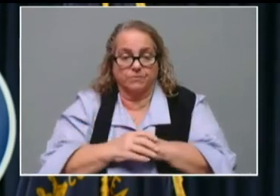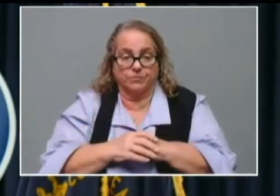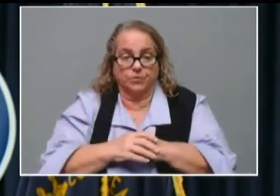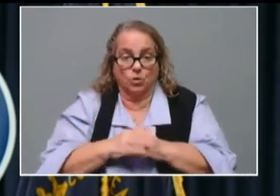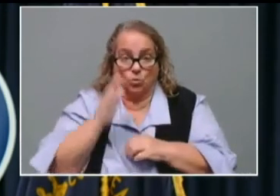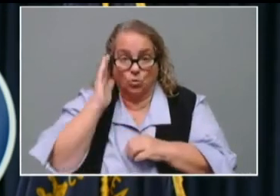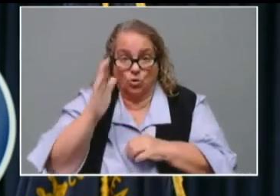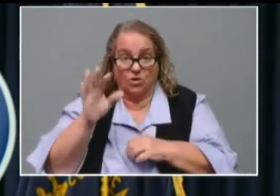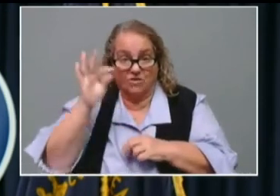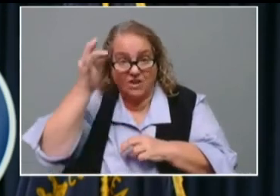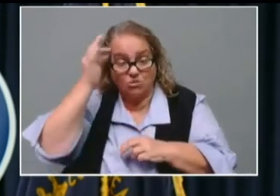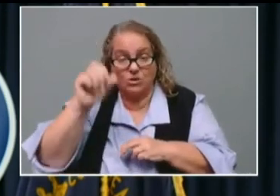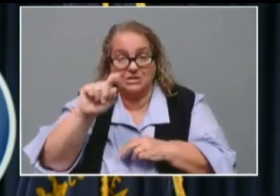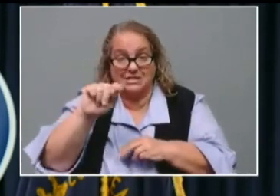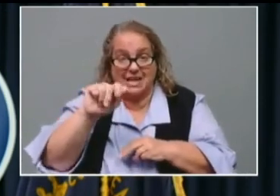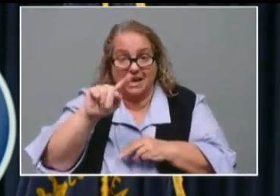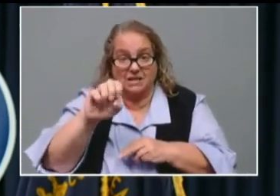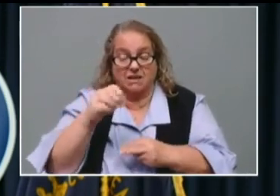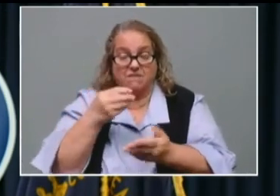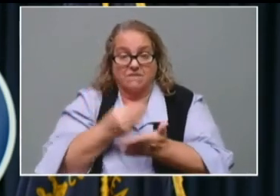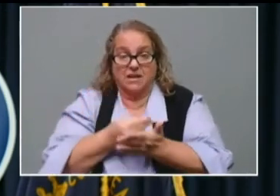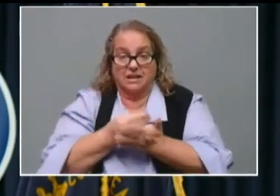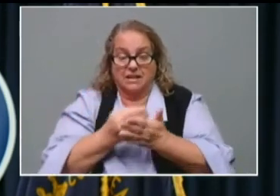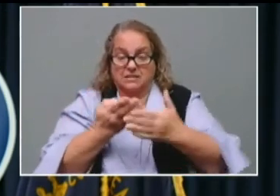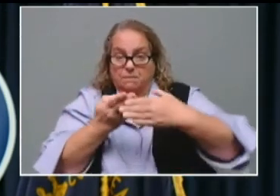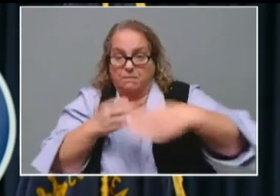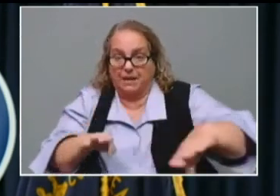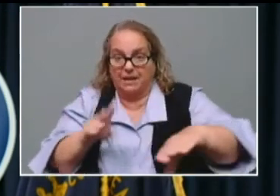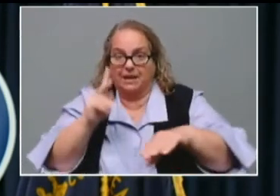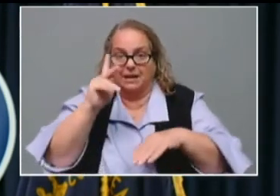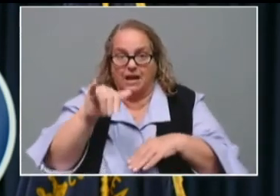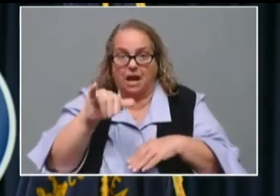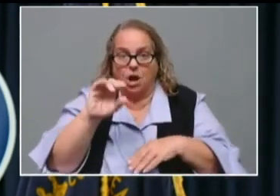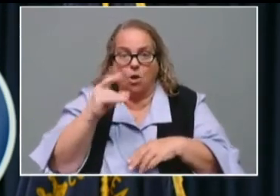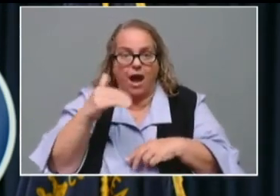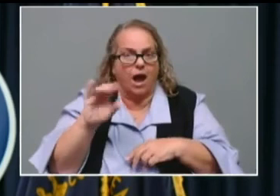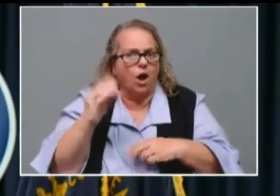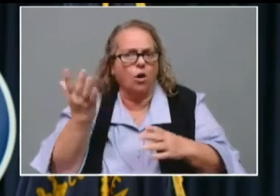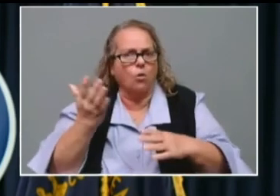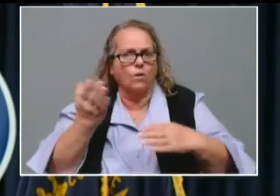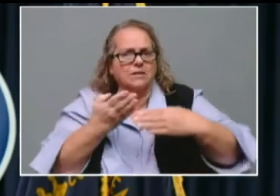split between Kentucky and Ohio, that will depend on what we get out of the